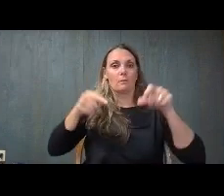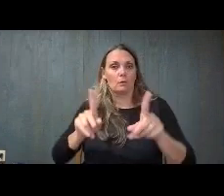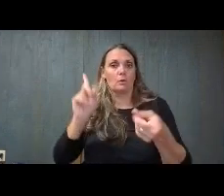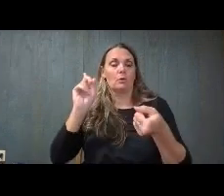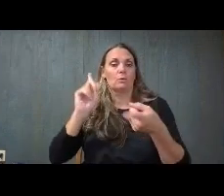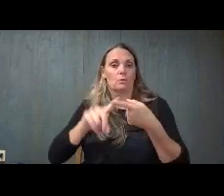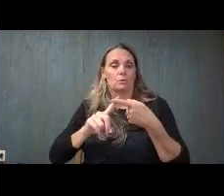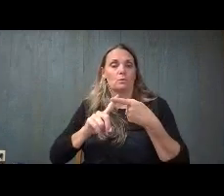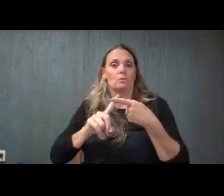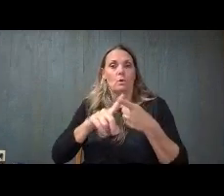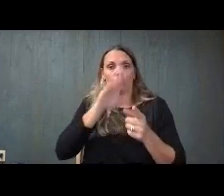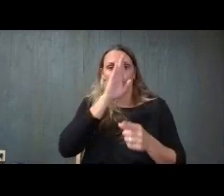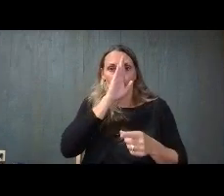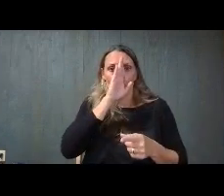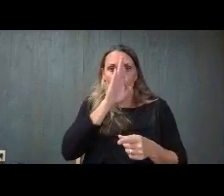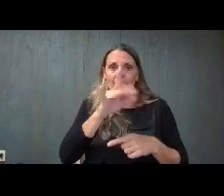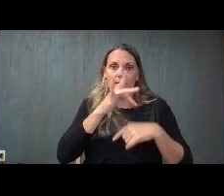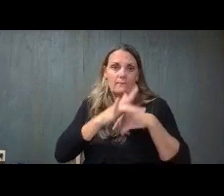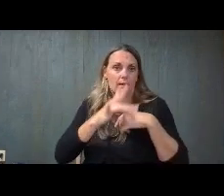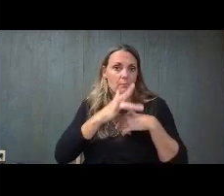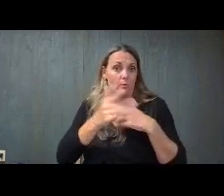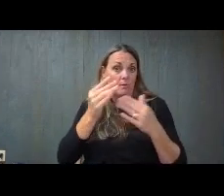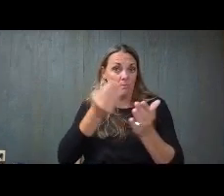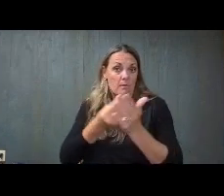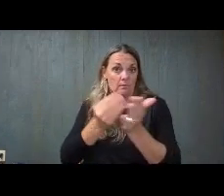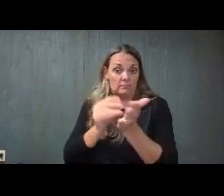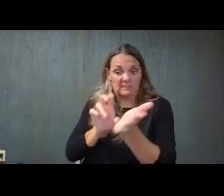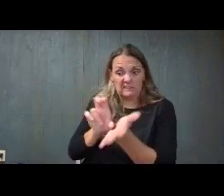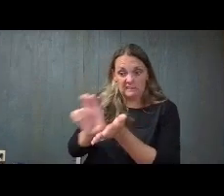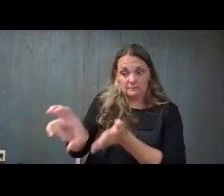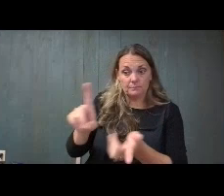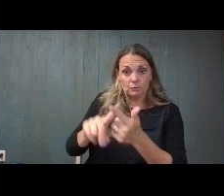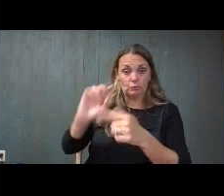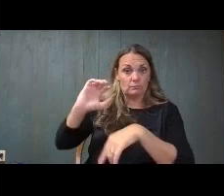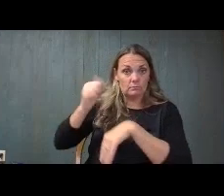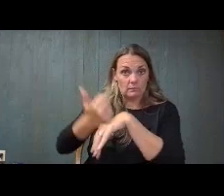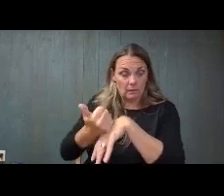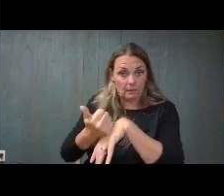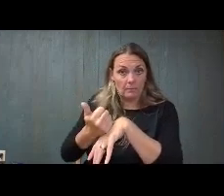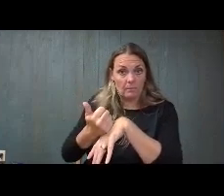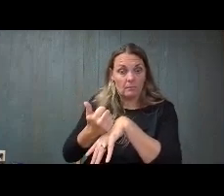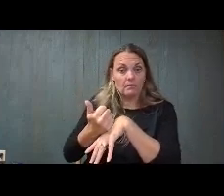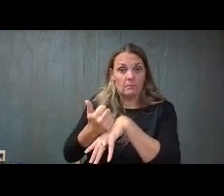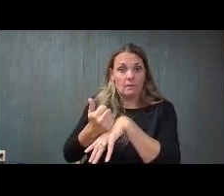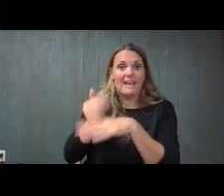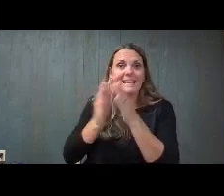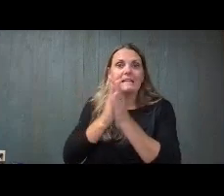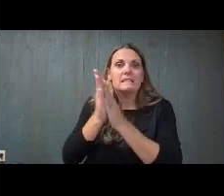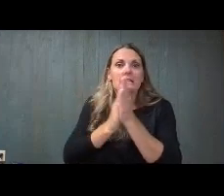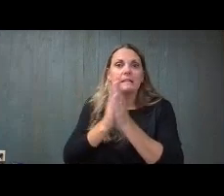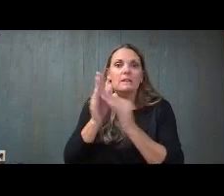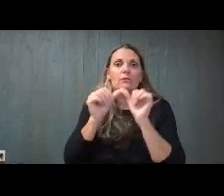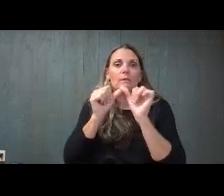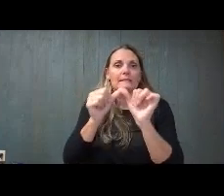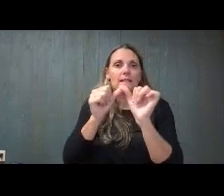to direct available funds towards the implementation of an incentive Retention plan.